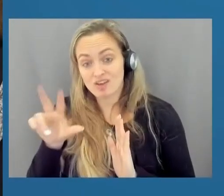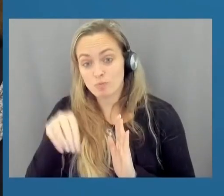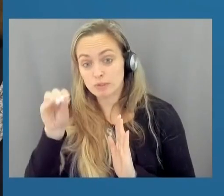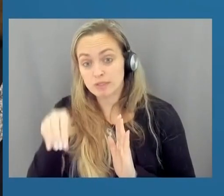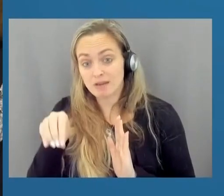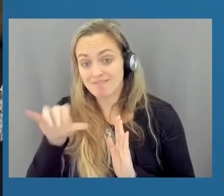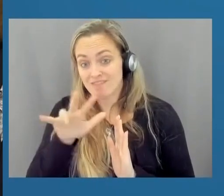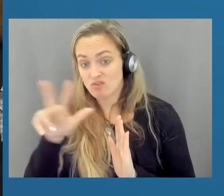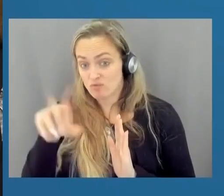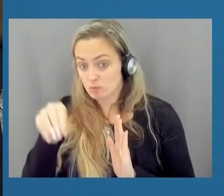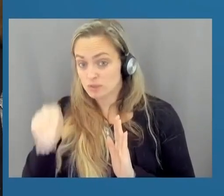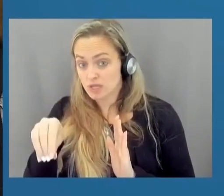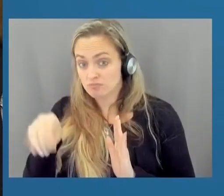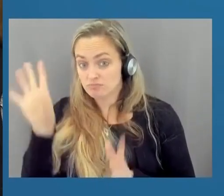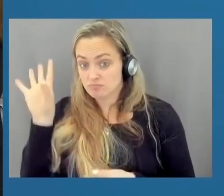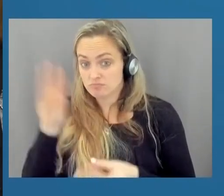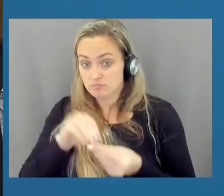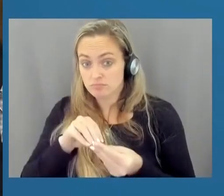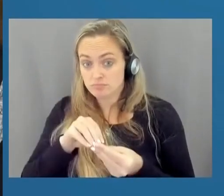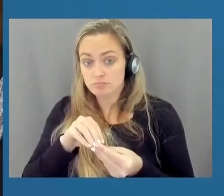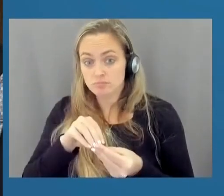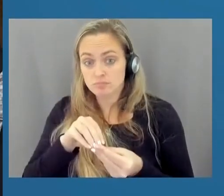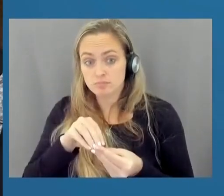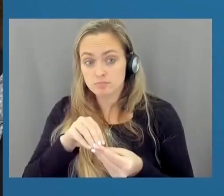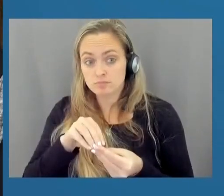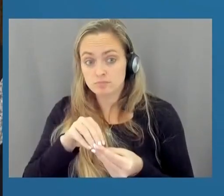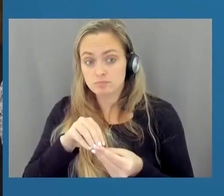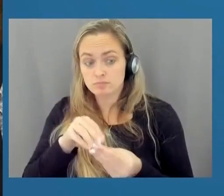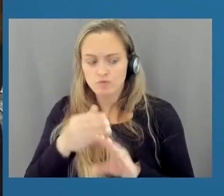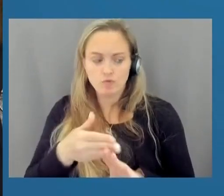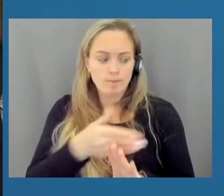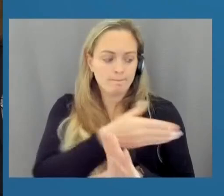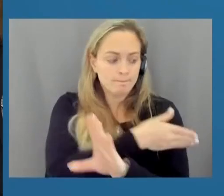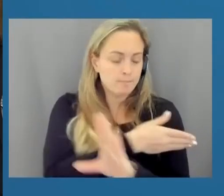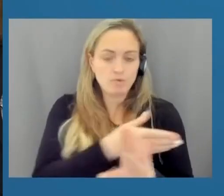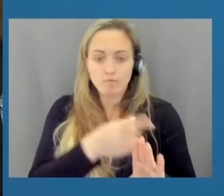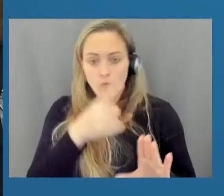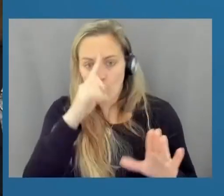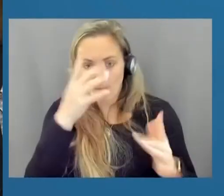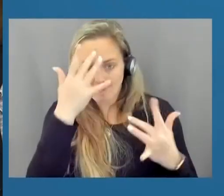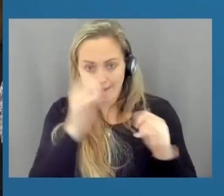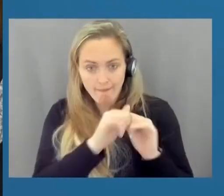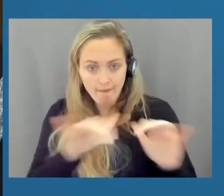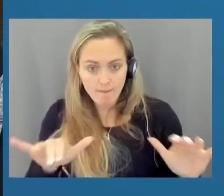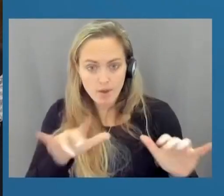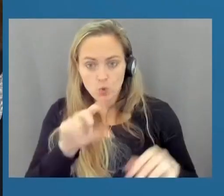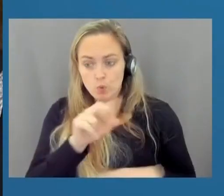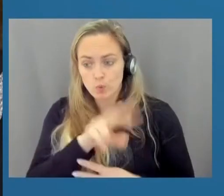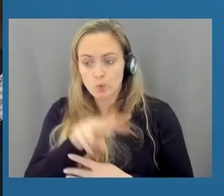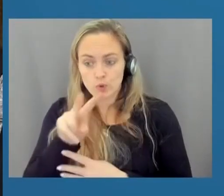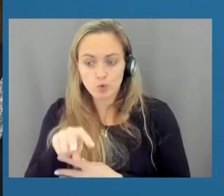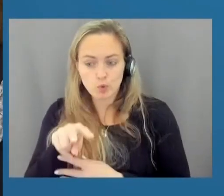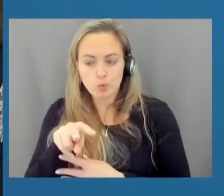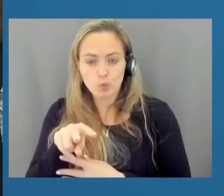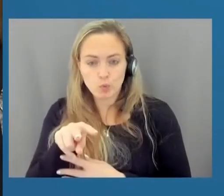year to date over the pre-pandemic peak or the pandemic peak of 2022, which is when I took office, um,